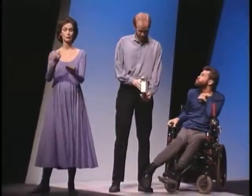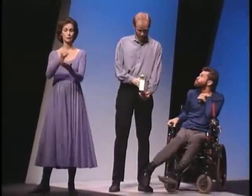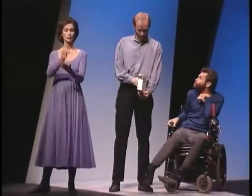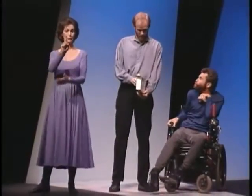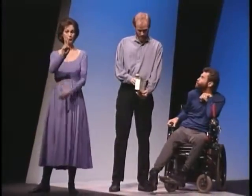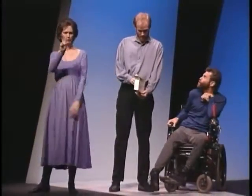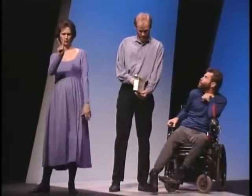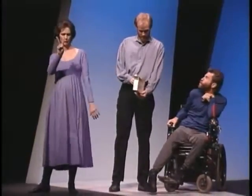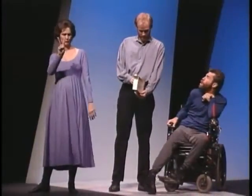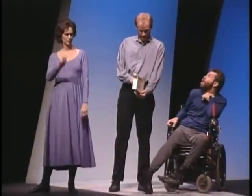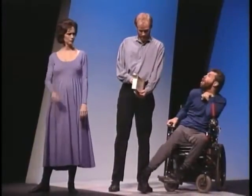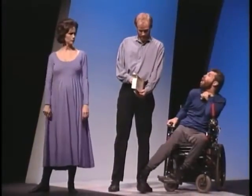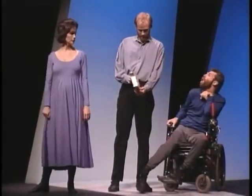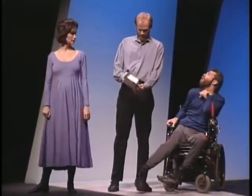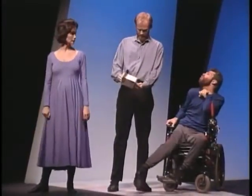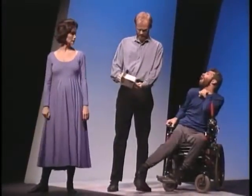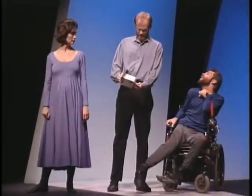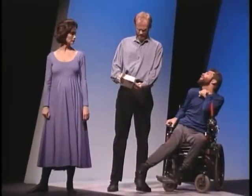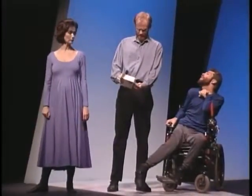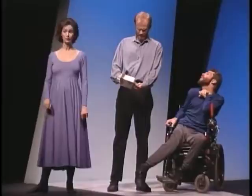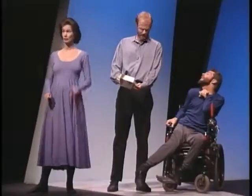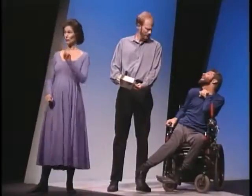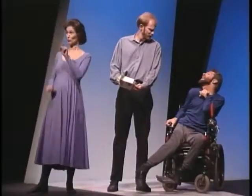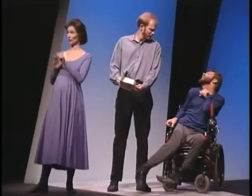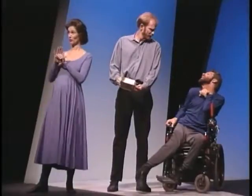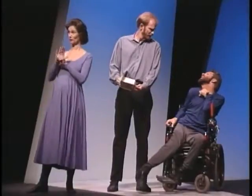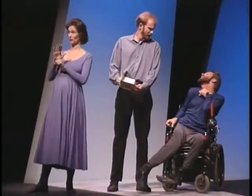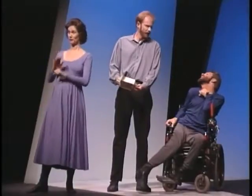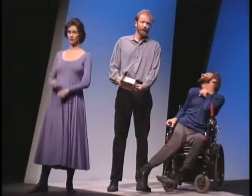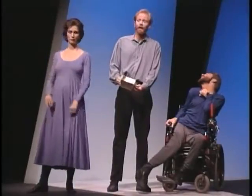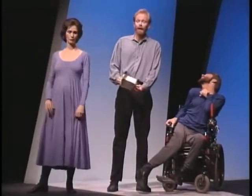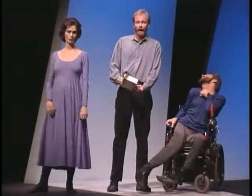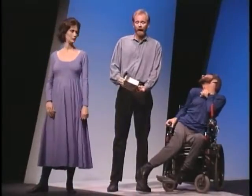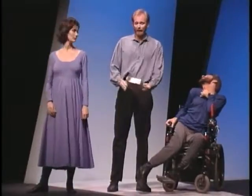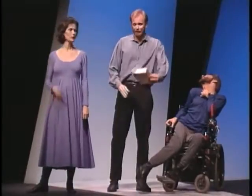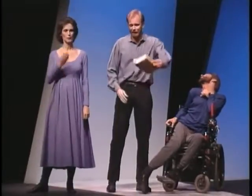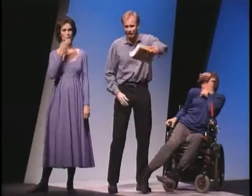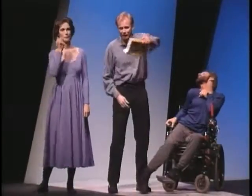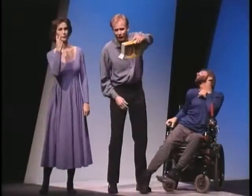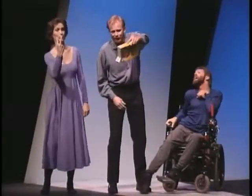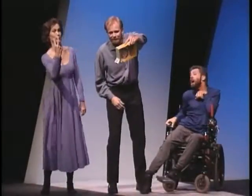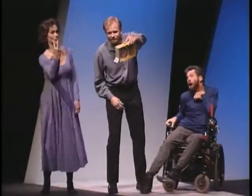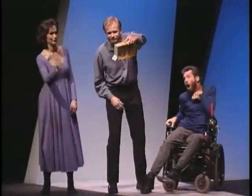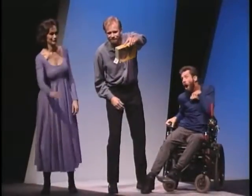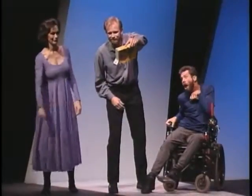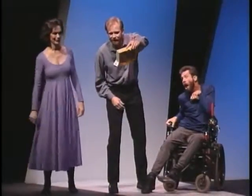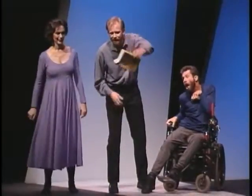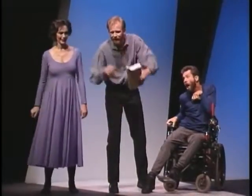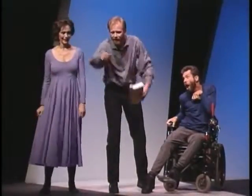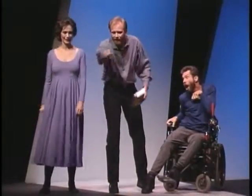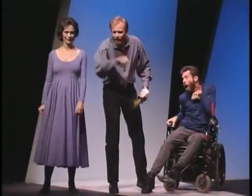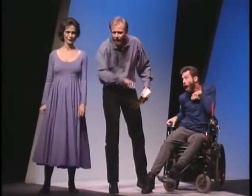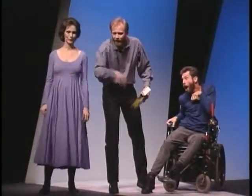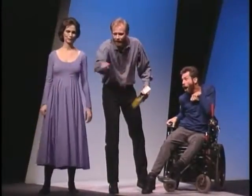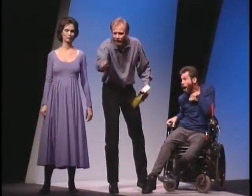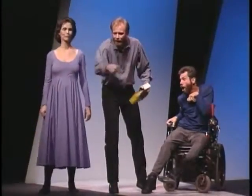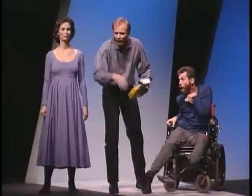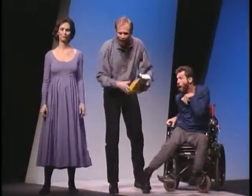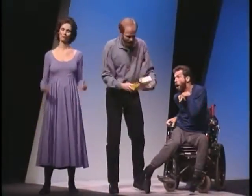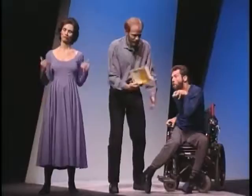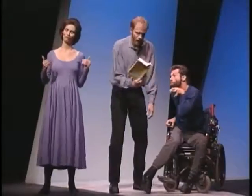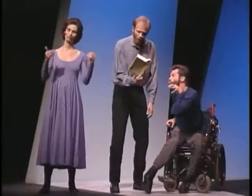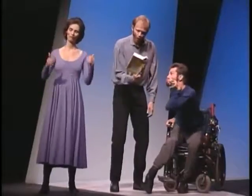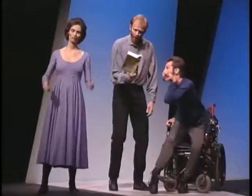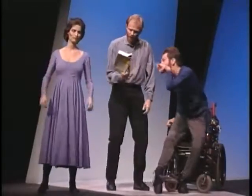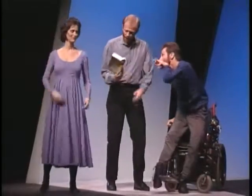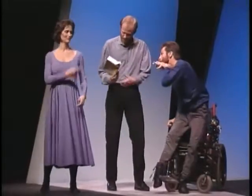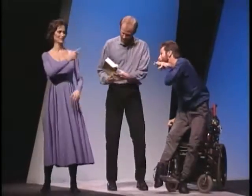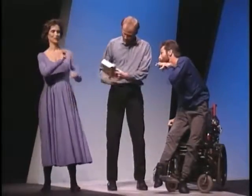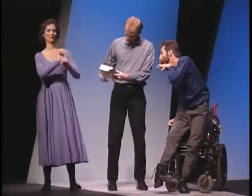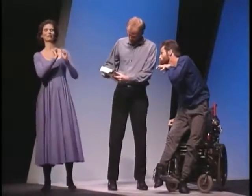two what I think you need to there you go we're gonna work this one out being